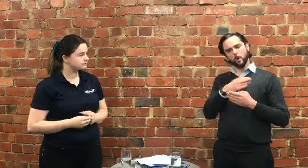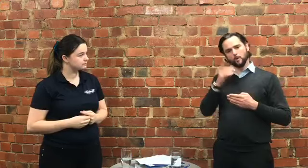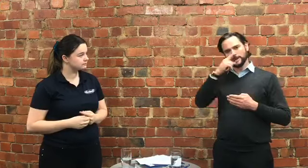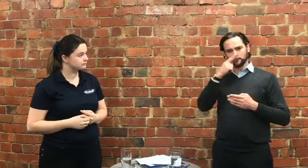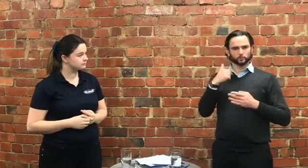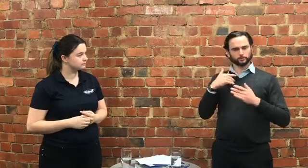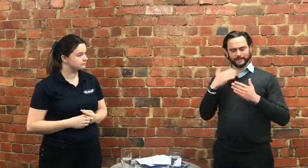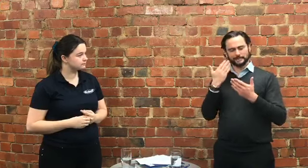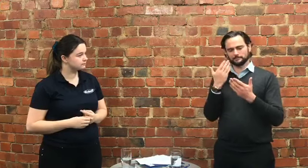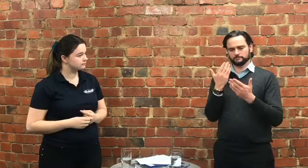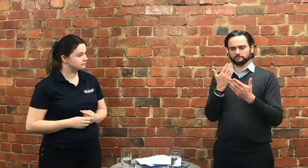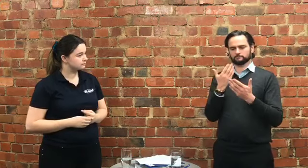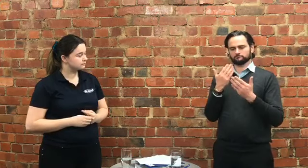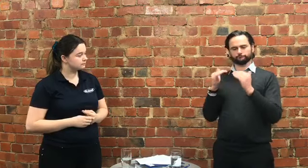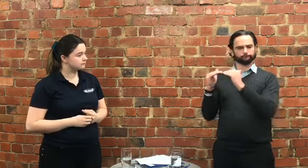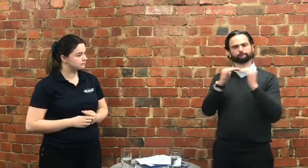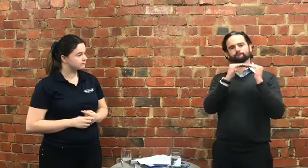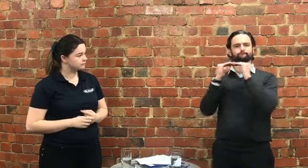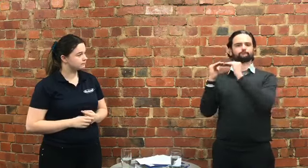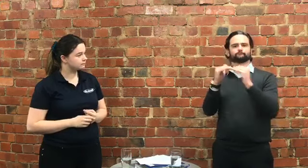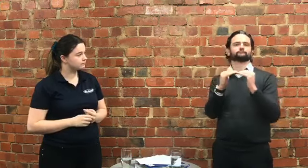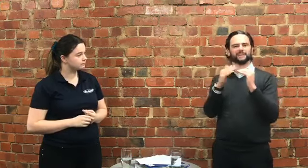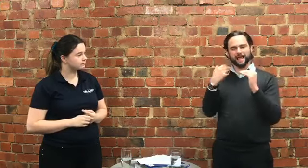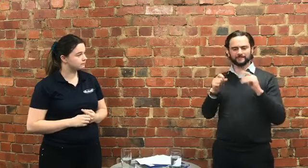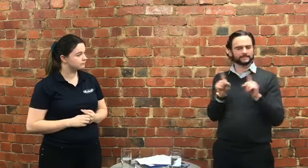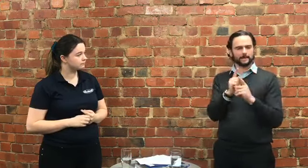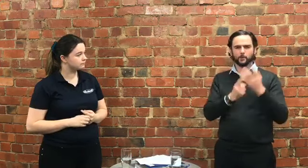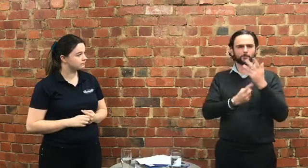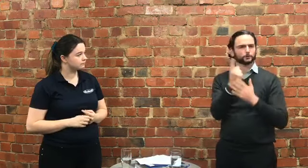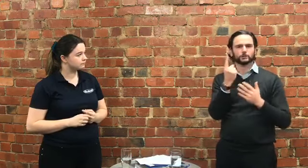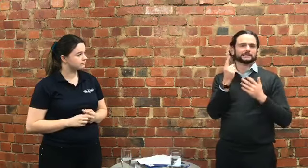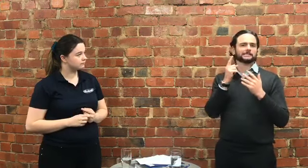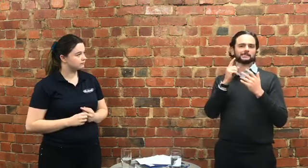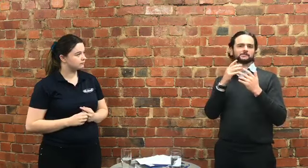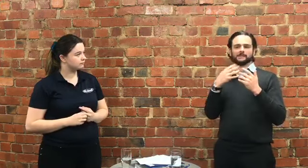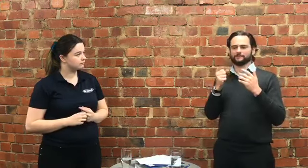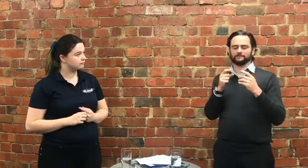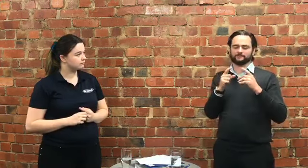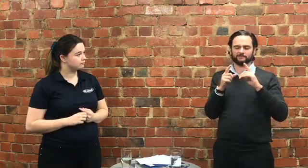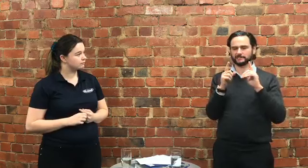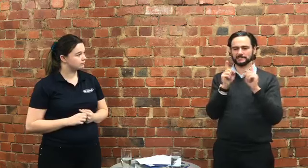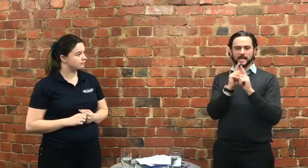to be able to achieve. That's true. Not all people can be equal.